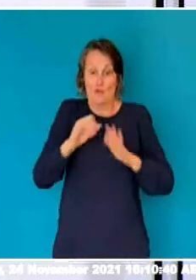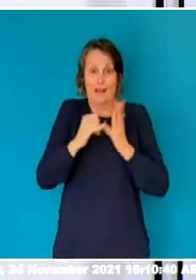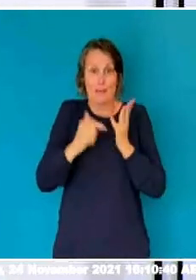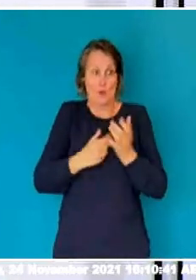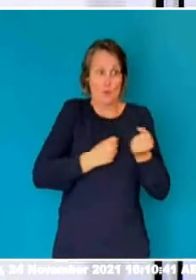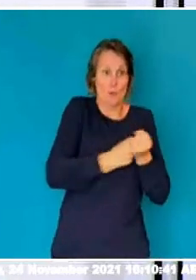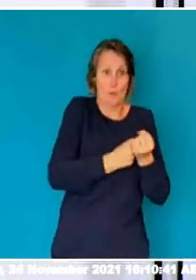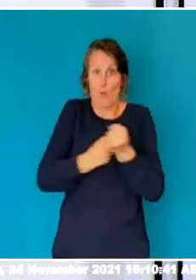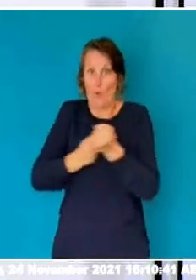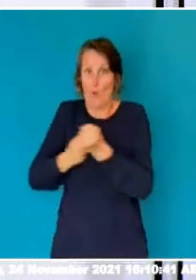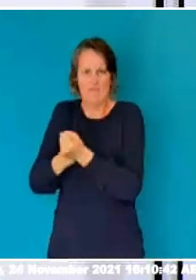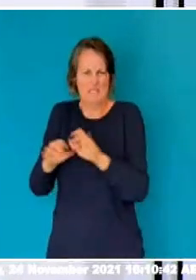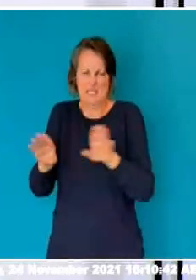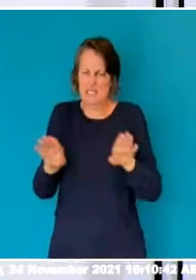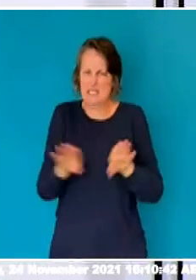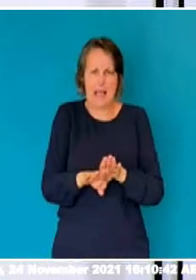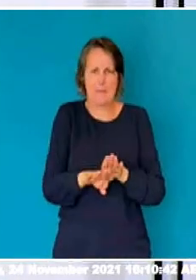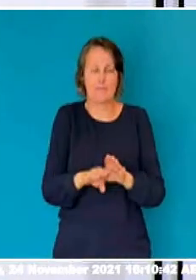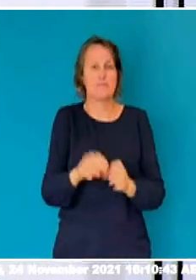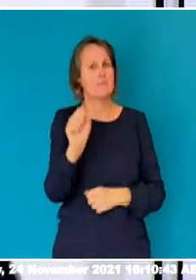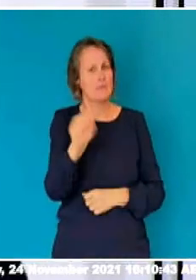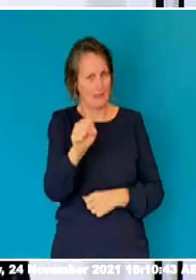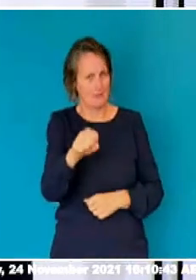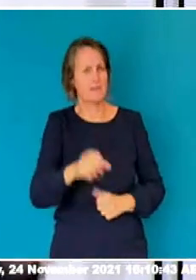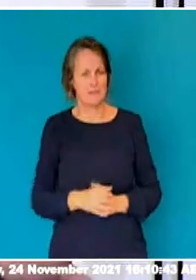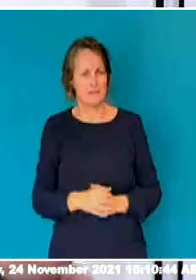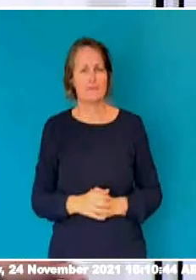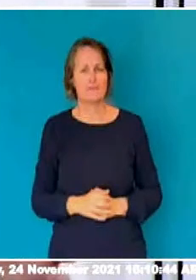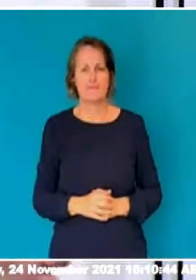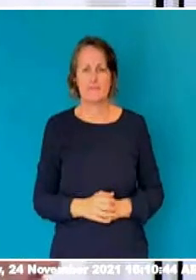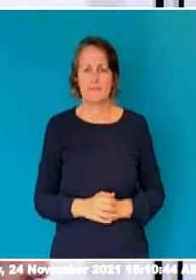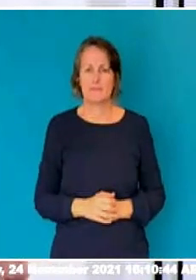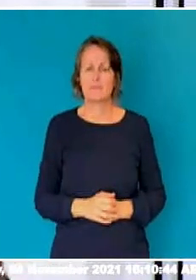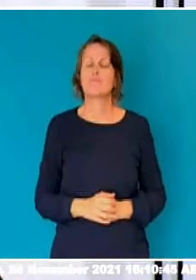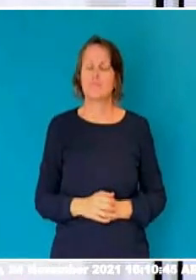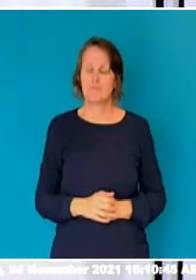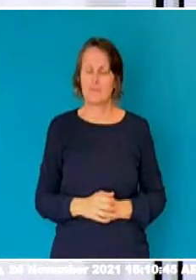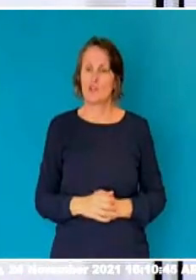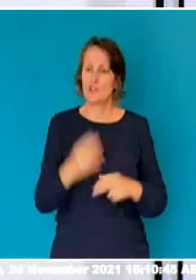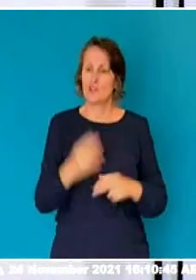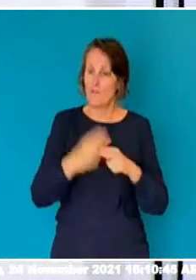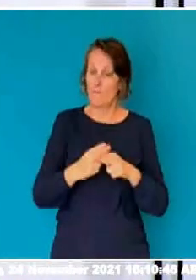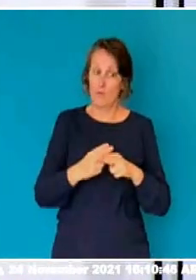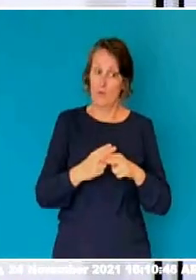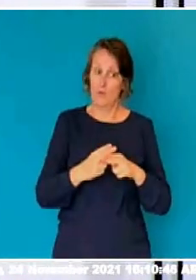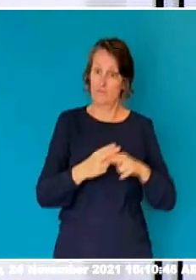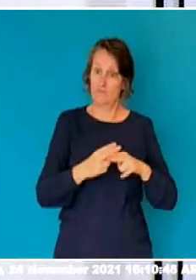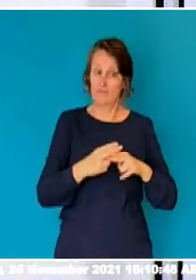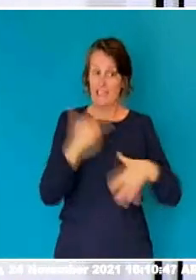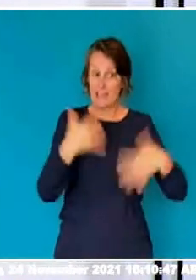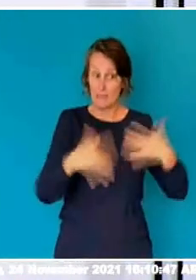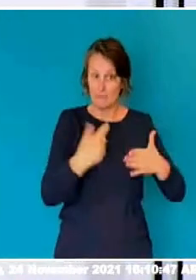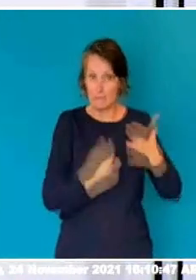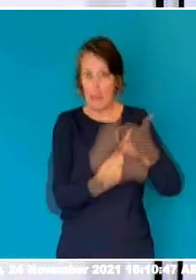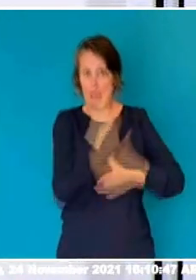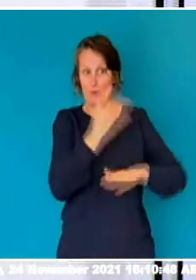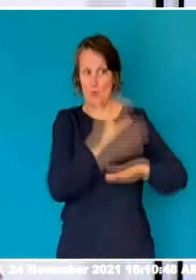So in relation to work related injuries, you've reported that 95 per